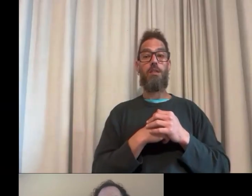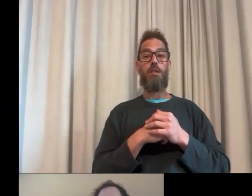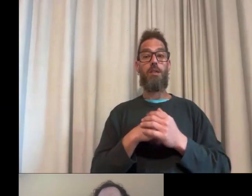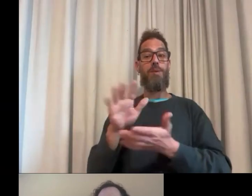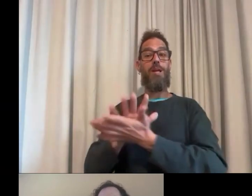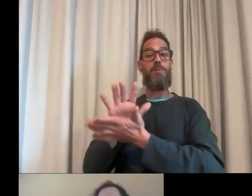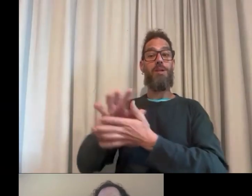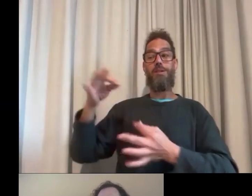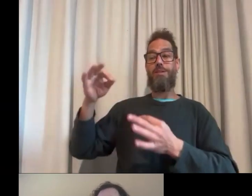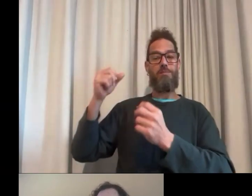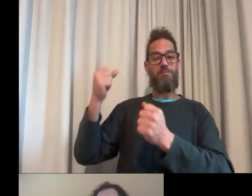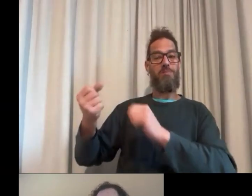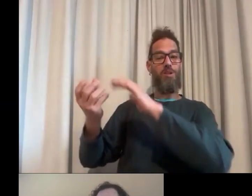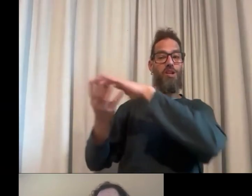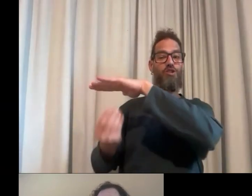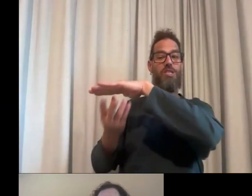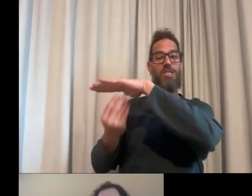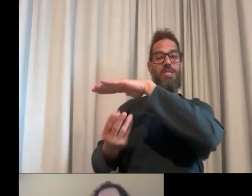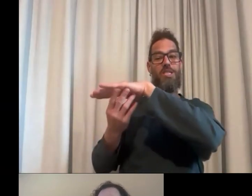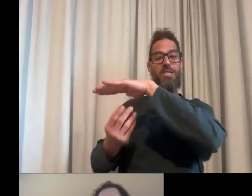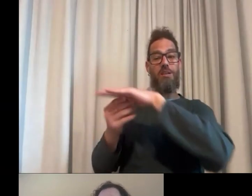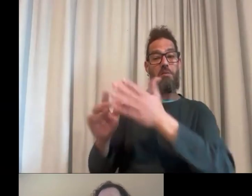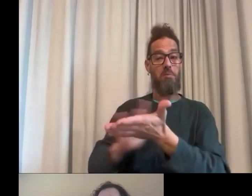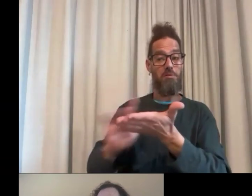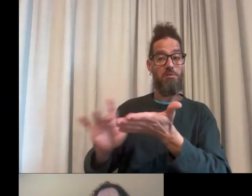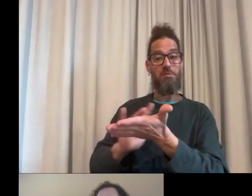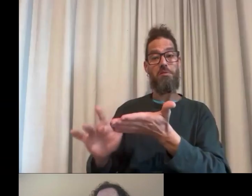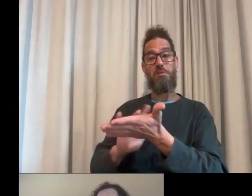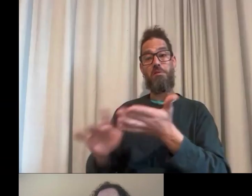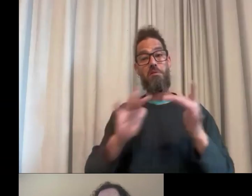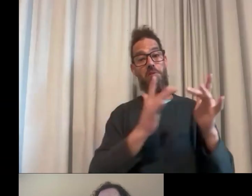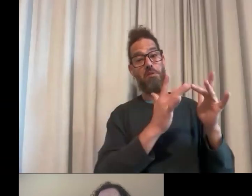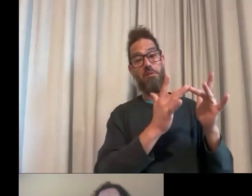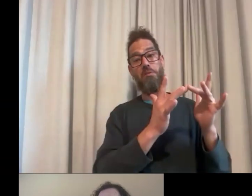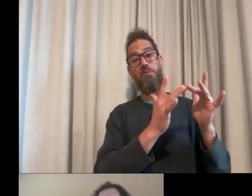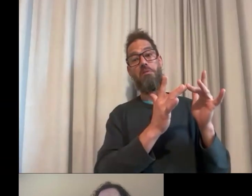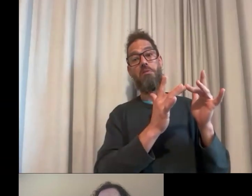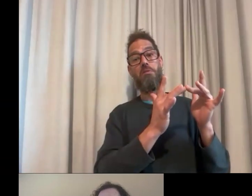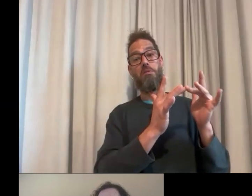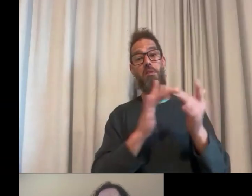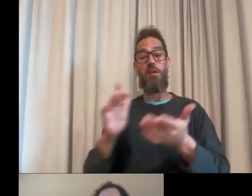that are available for download from web pages or apps.